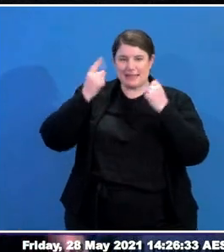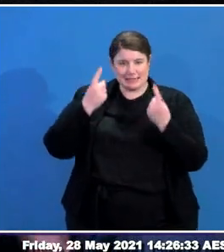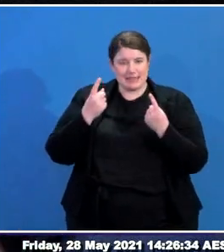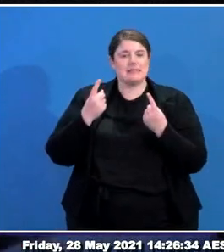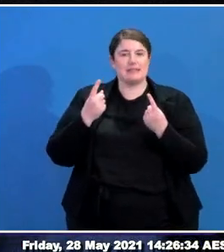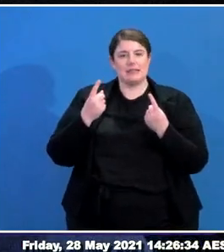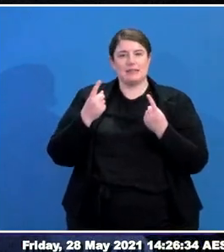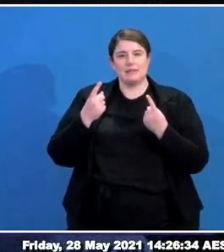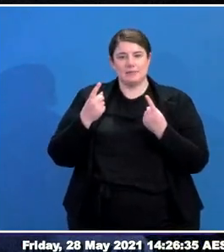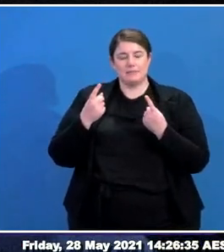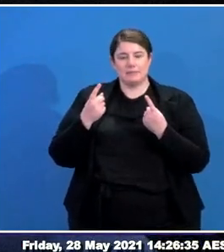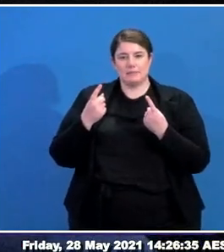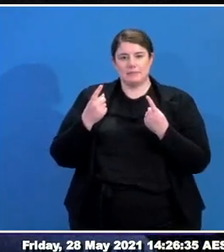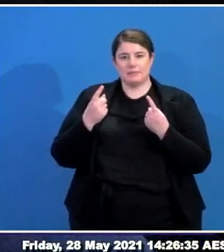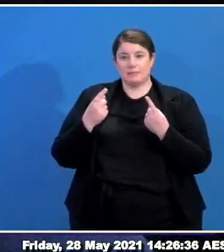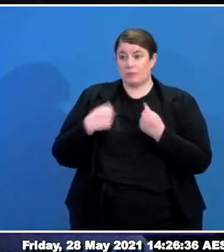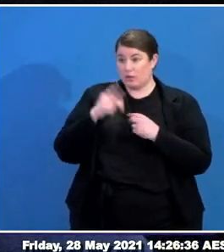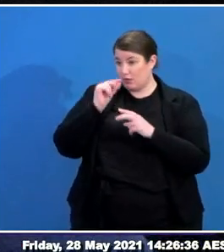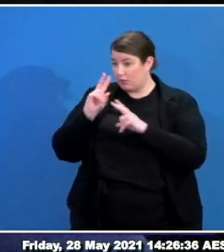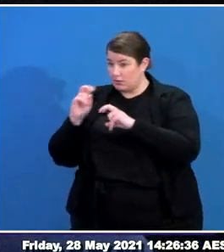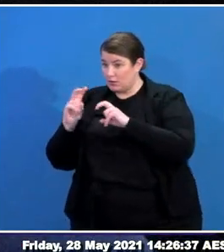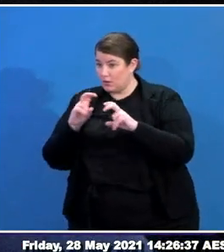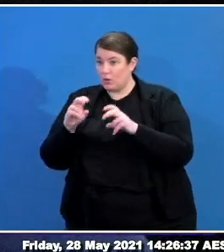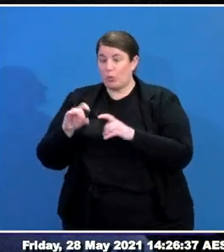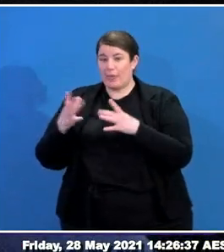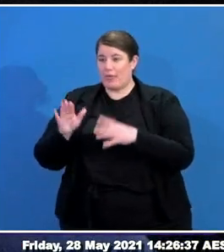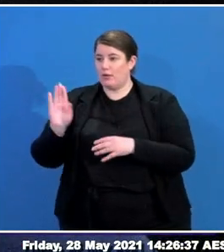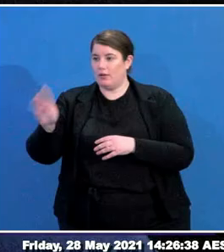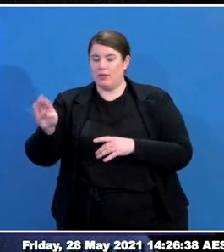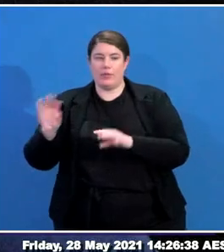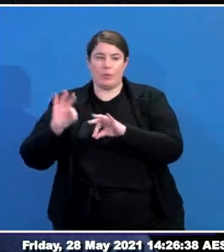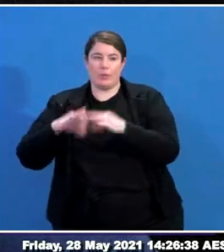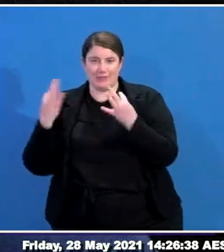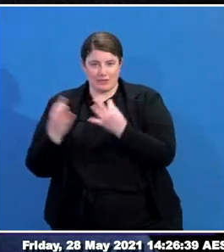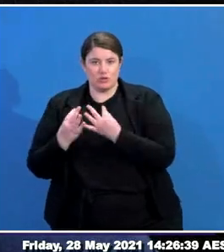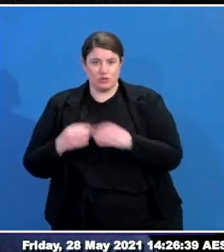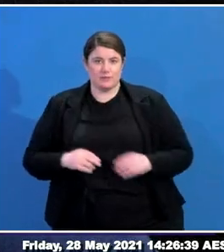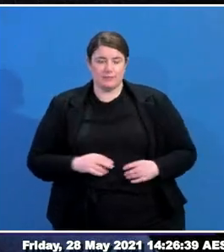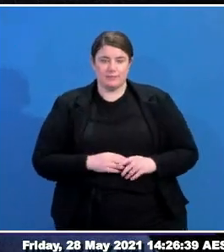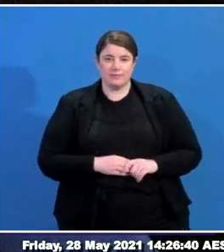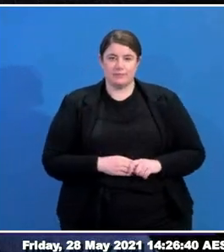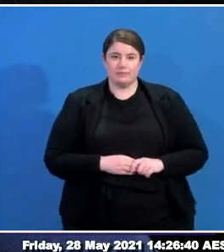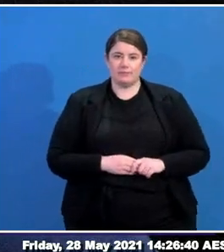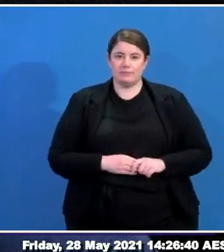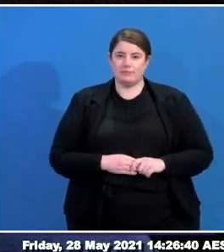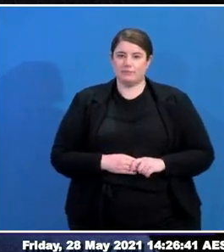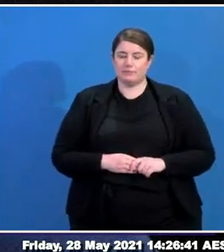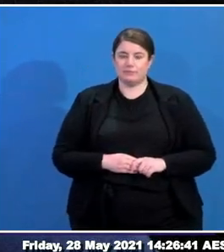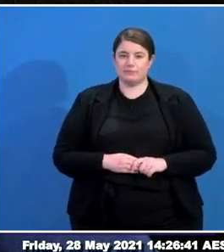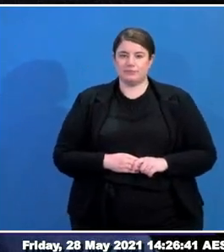how far we can go without actually raising the issue with the complainant, and that